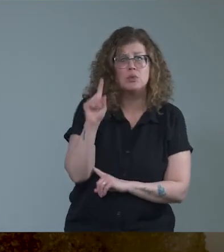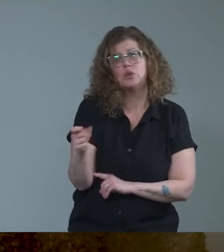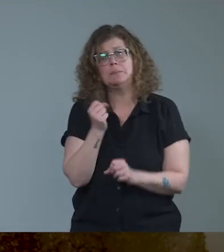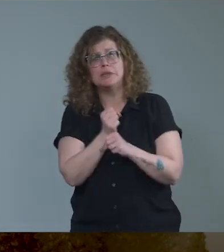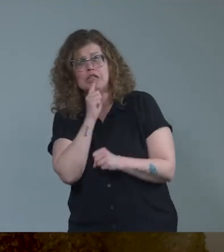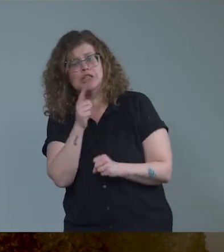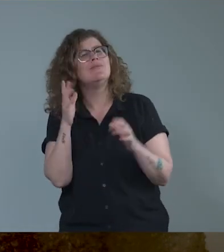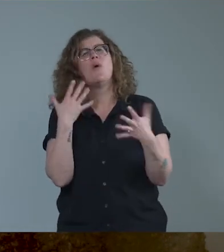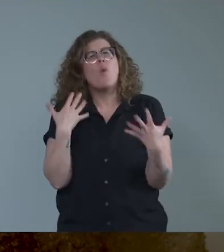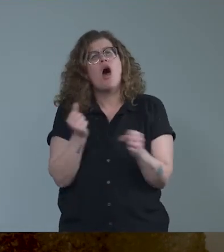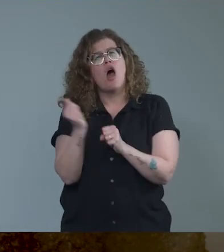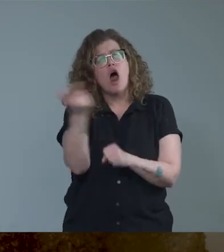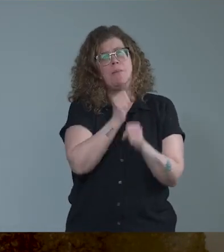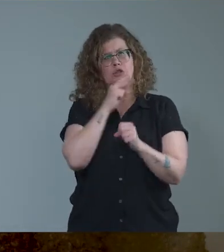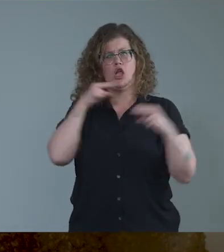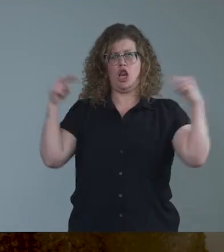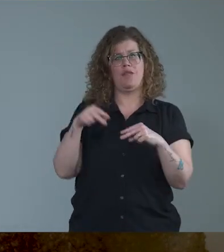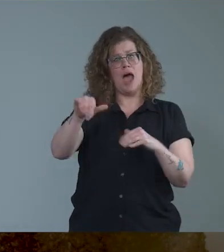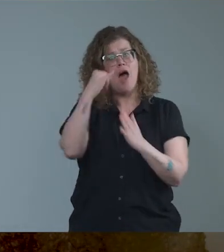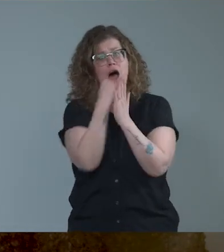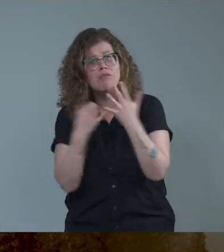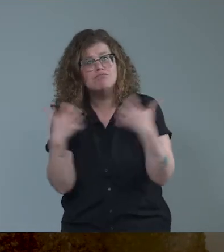that I always look at. And then I'm like, well, is there, does